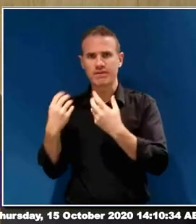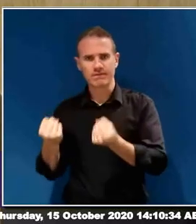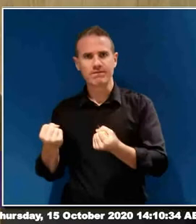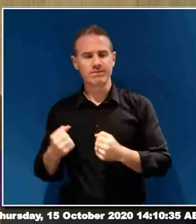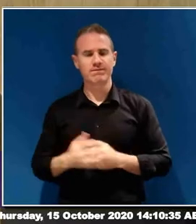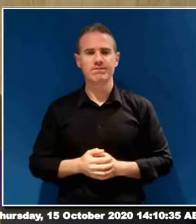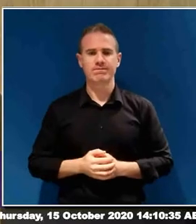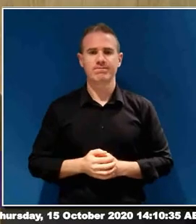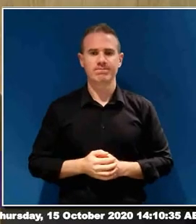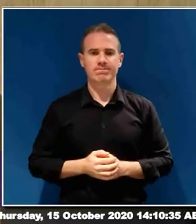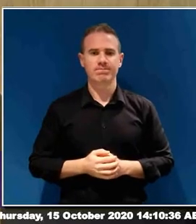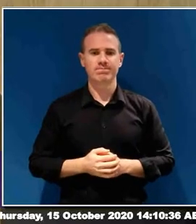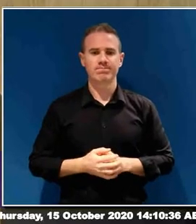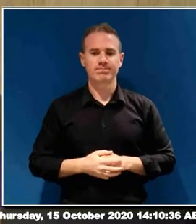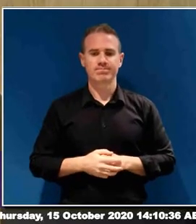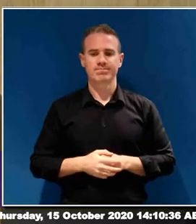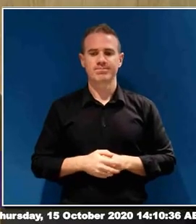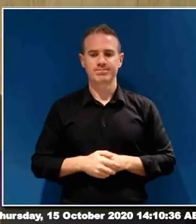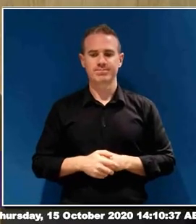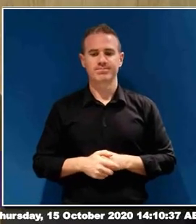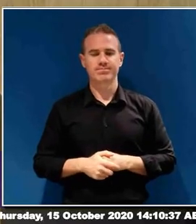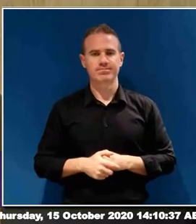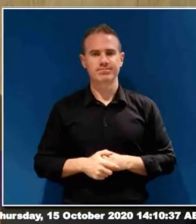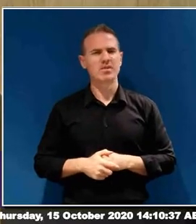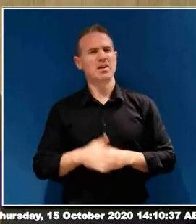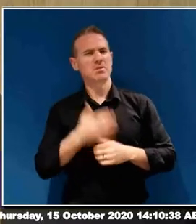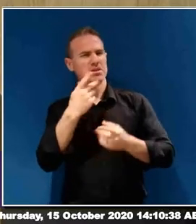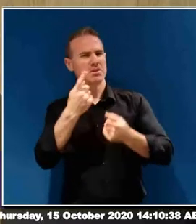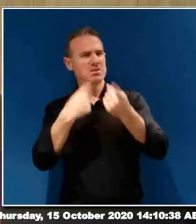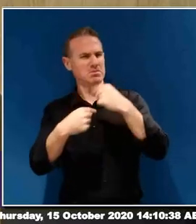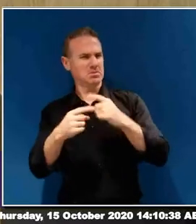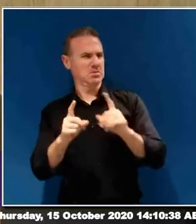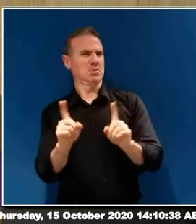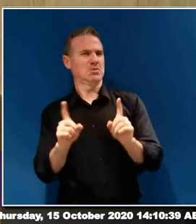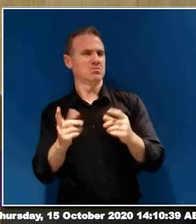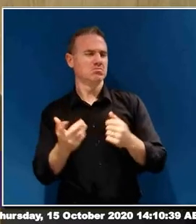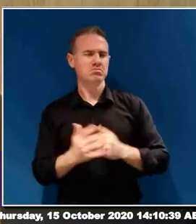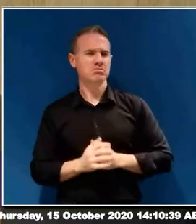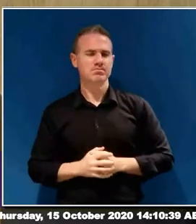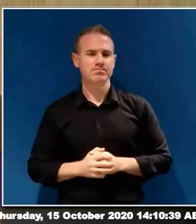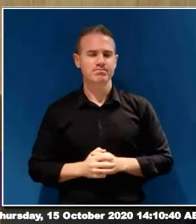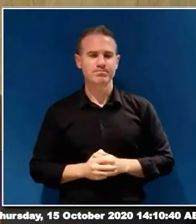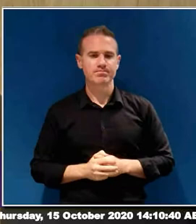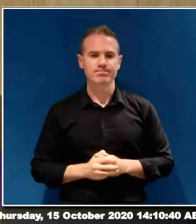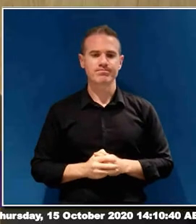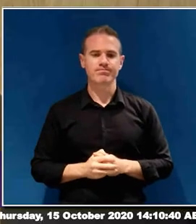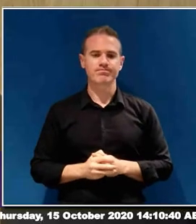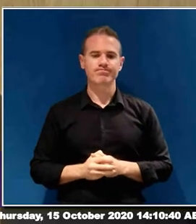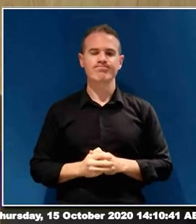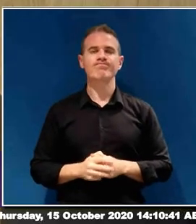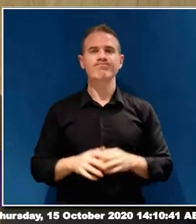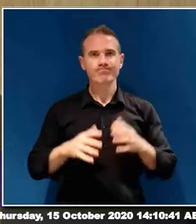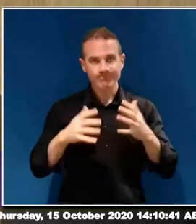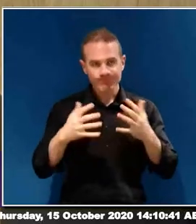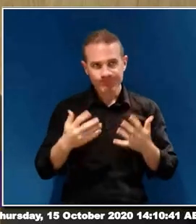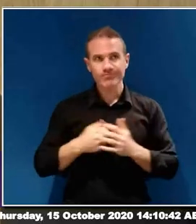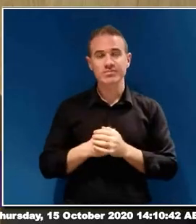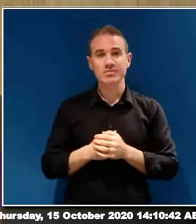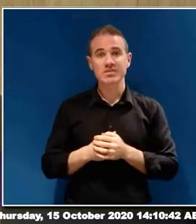In what respect? Well, the funding for supporting all students, so it includes